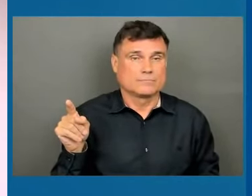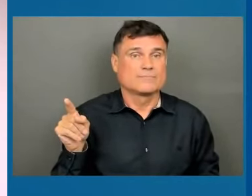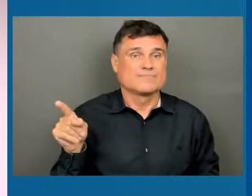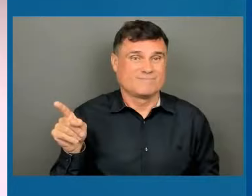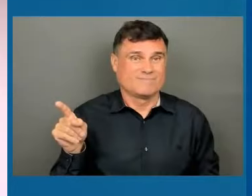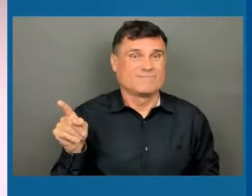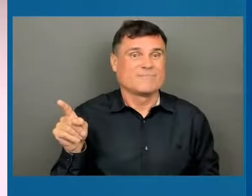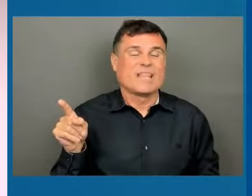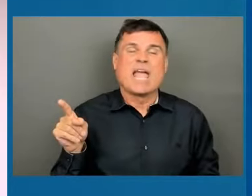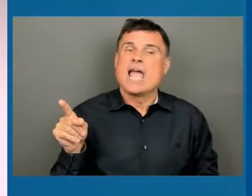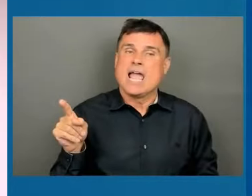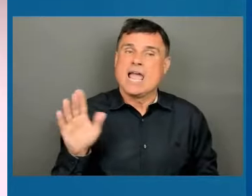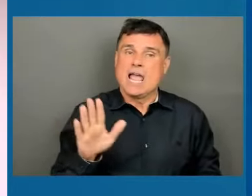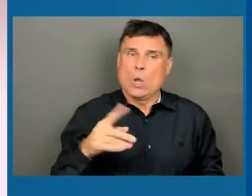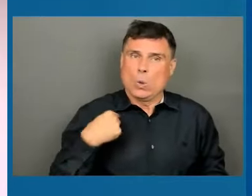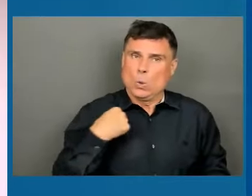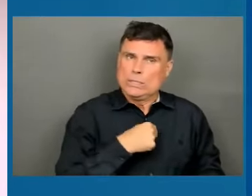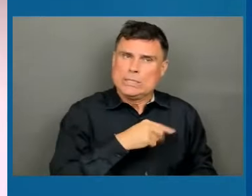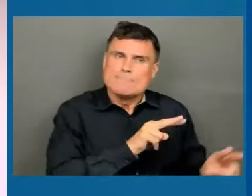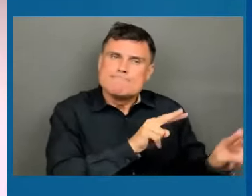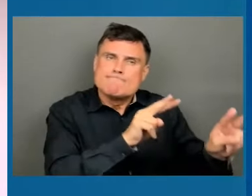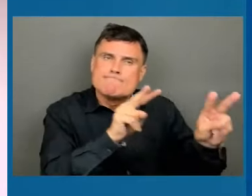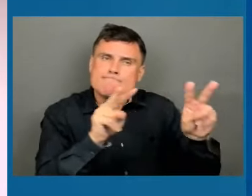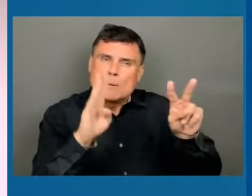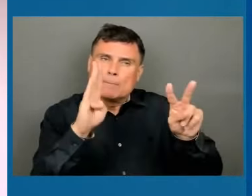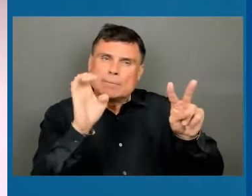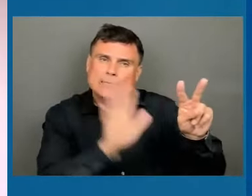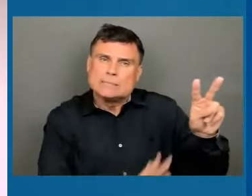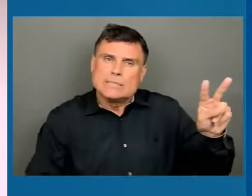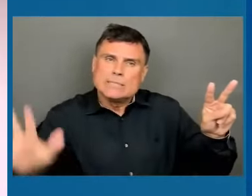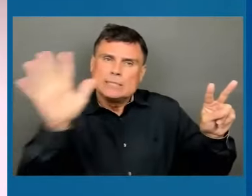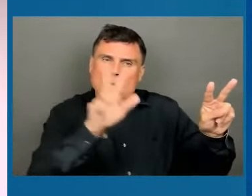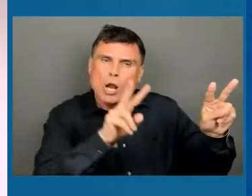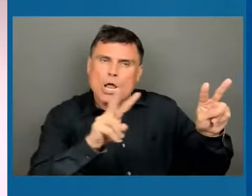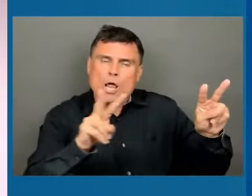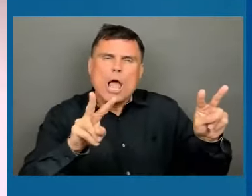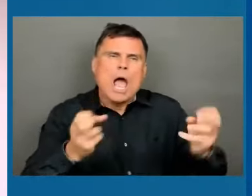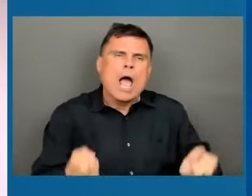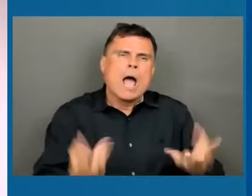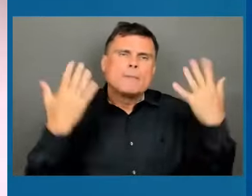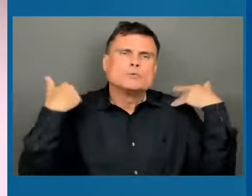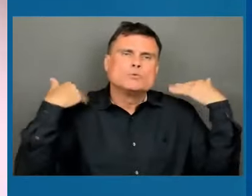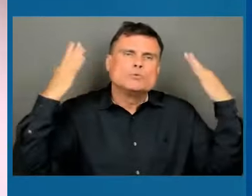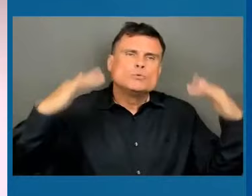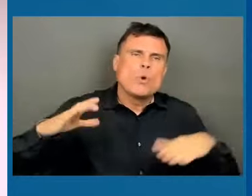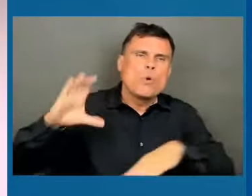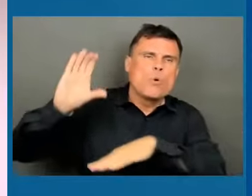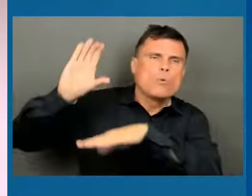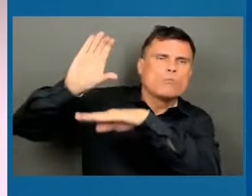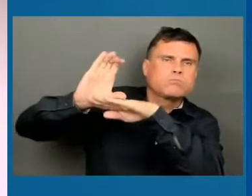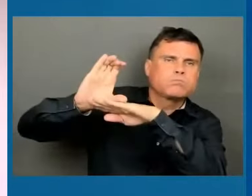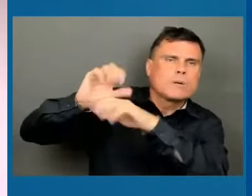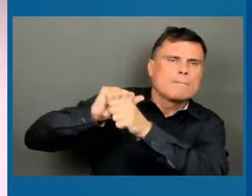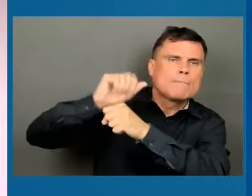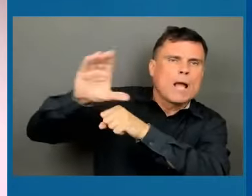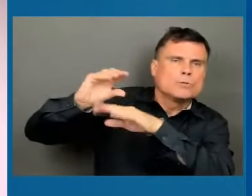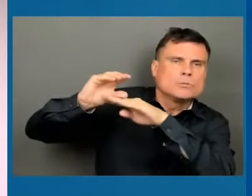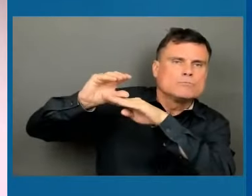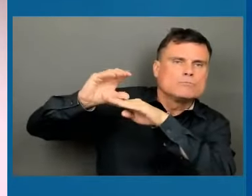pack that is there that is built up over the winter. And so in some respects we can watch that